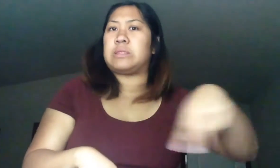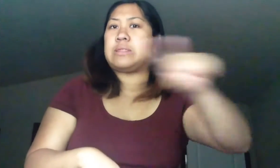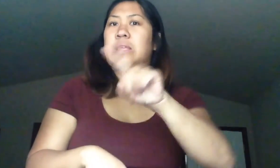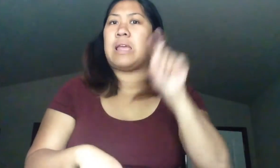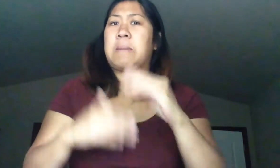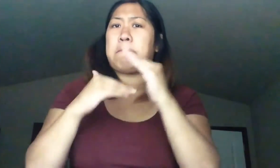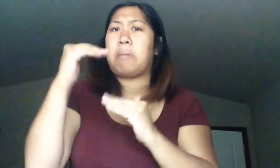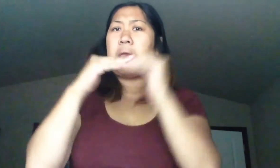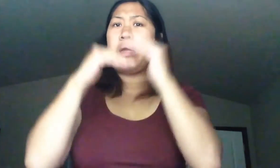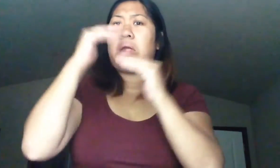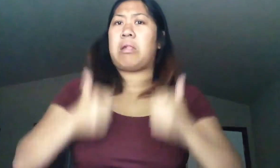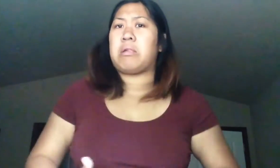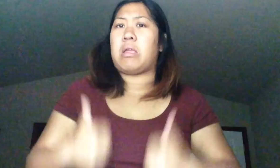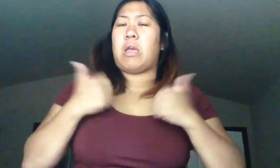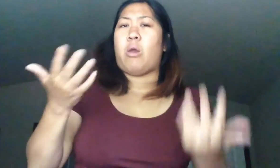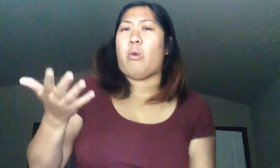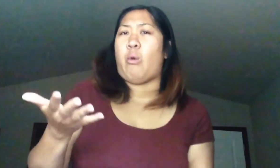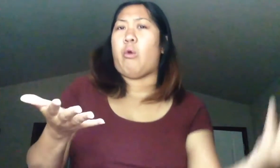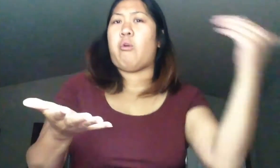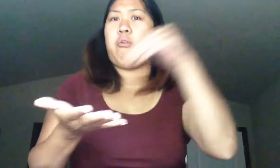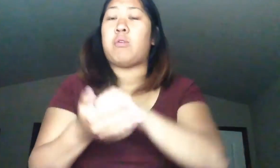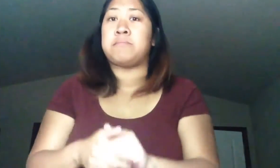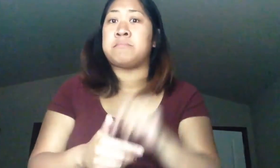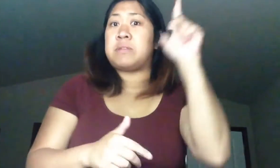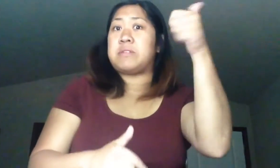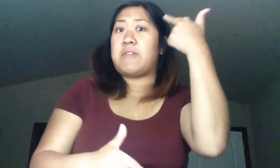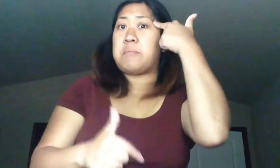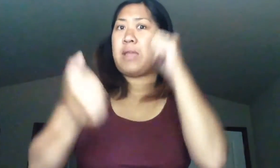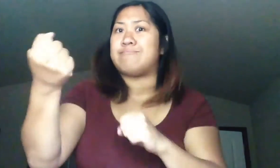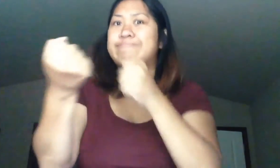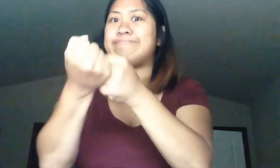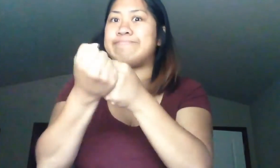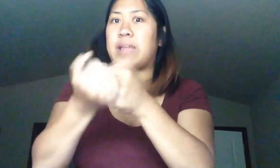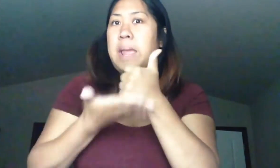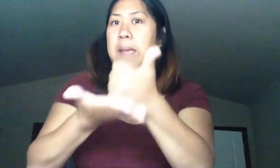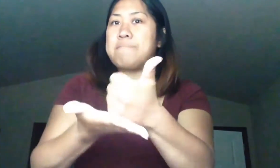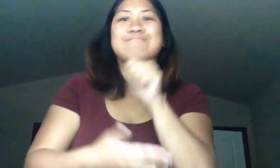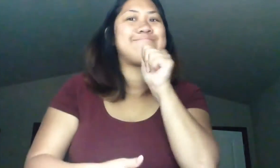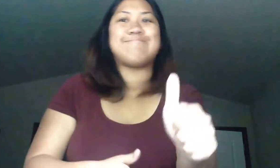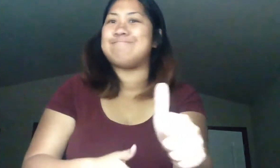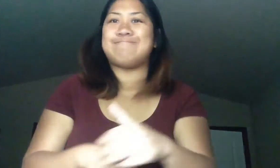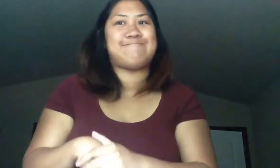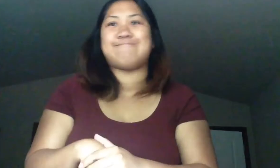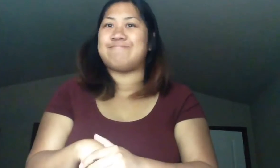they had to build back their lives by themselves, with no institutional support —